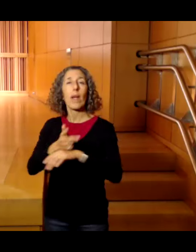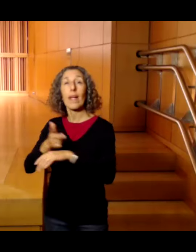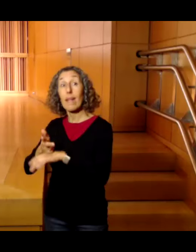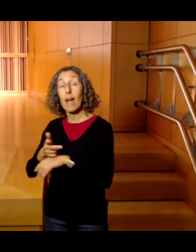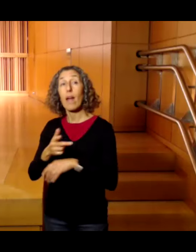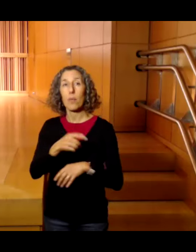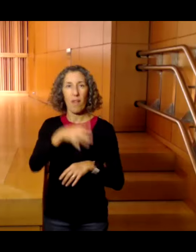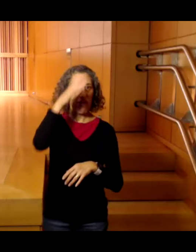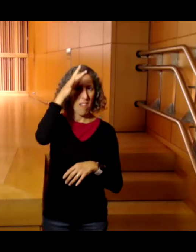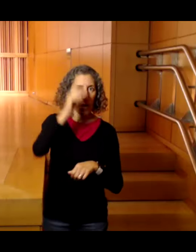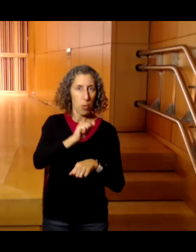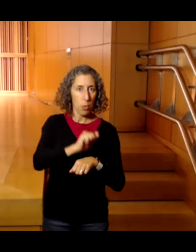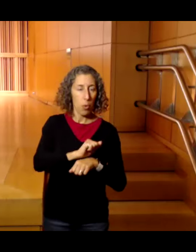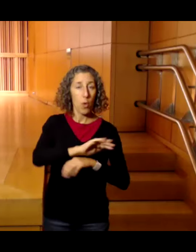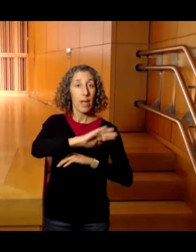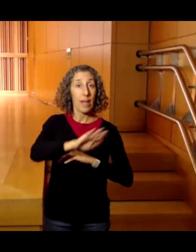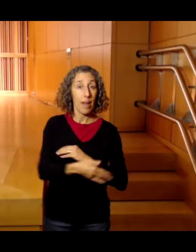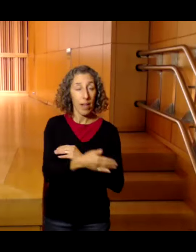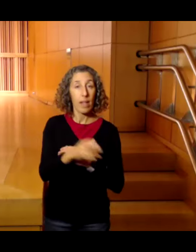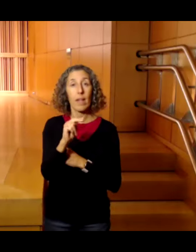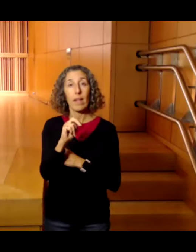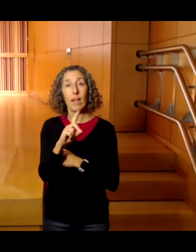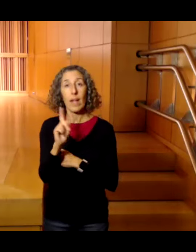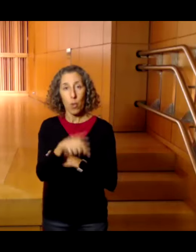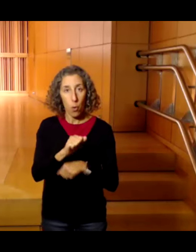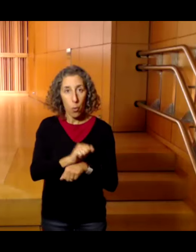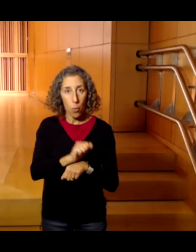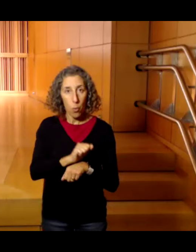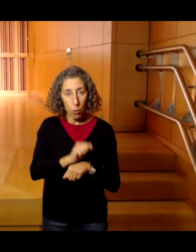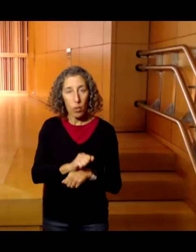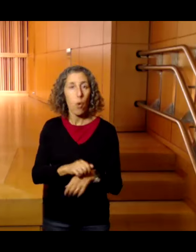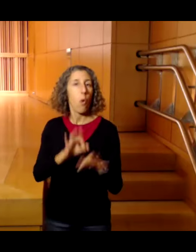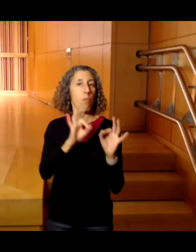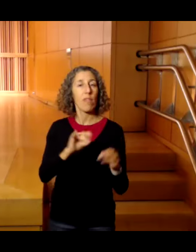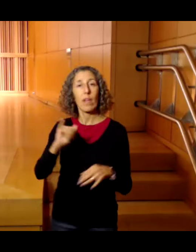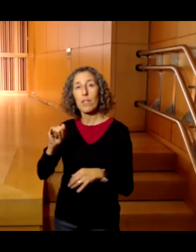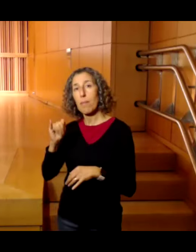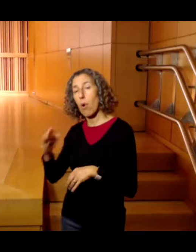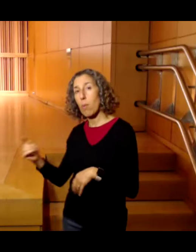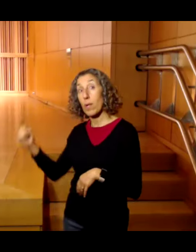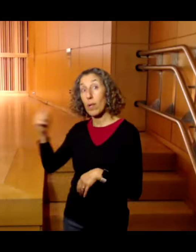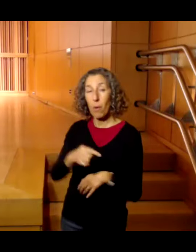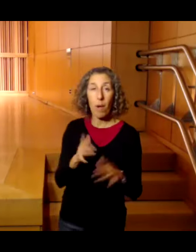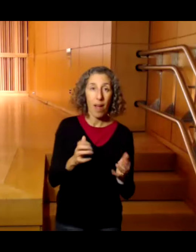Giving James an excuse to leave his home. Porting coffee and sandwiches to damp his friend's hunger.